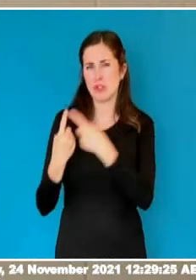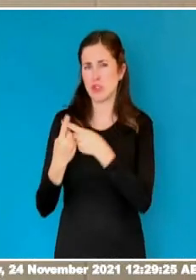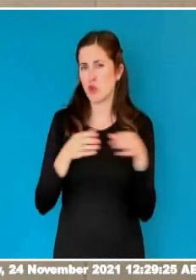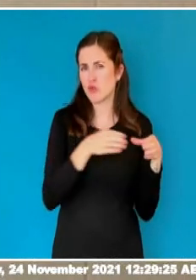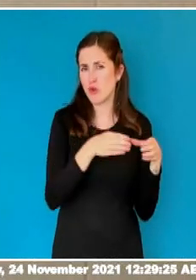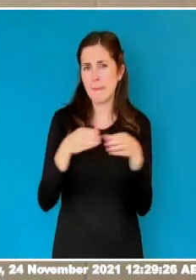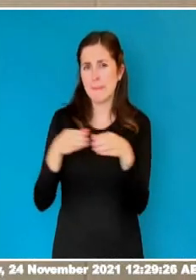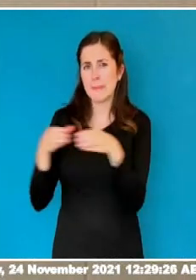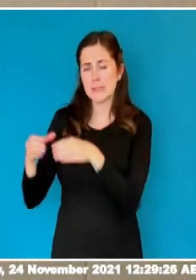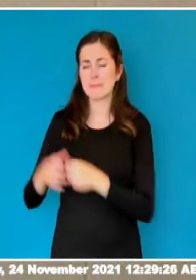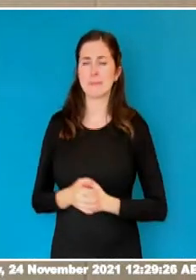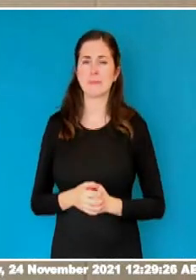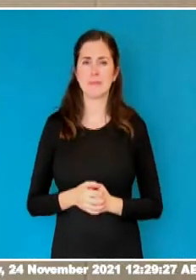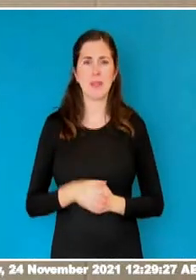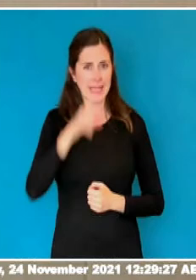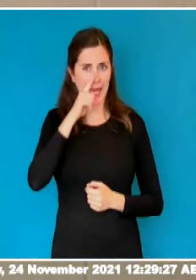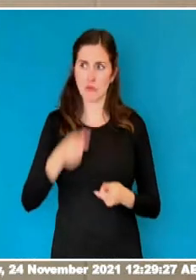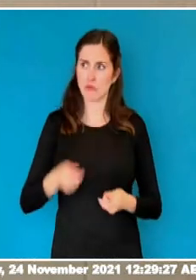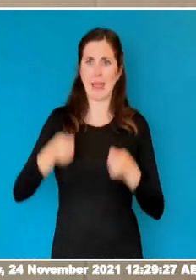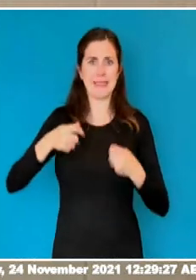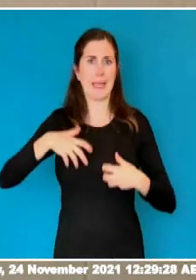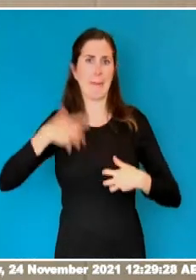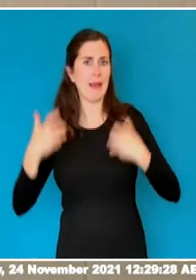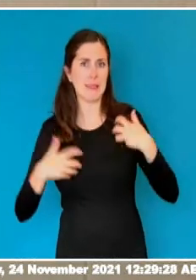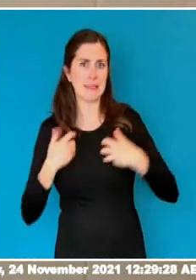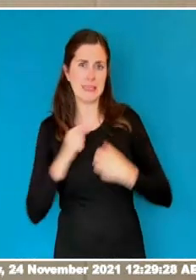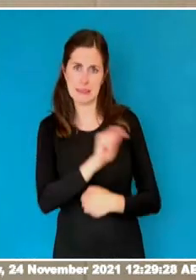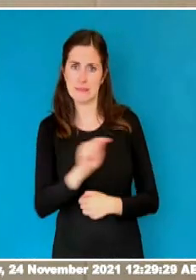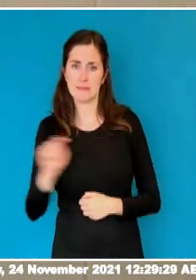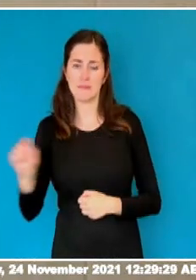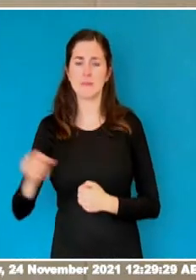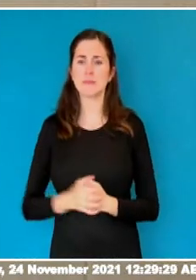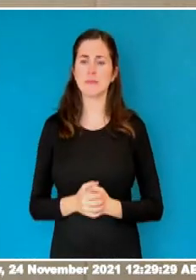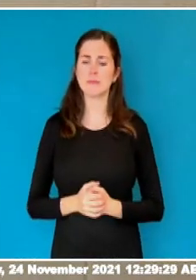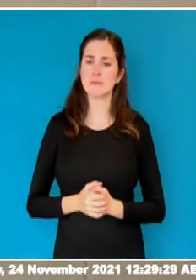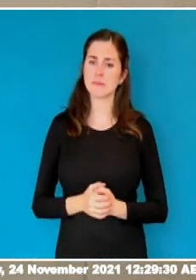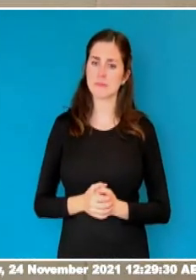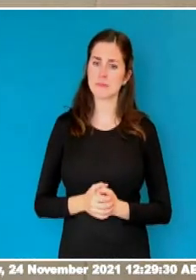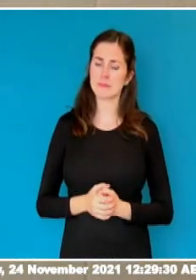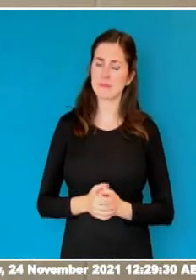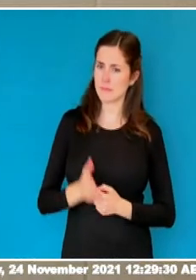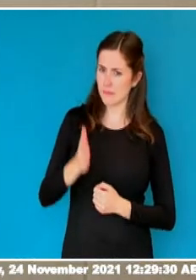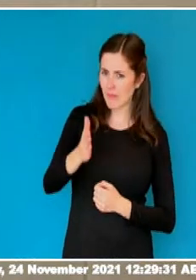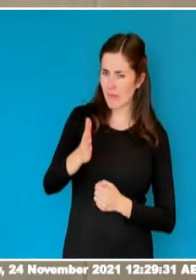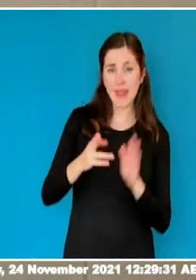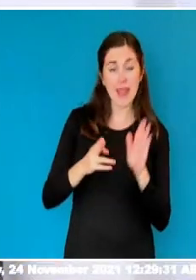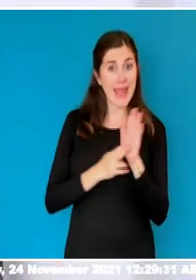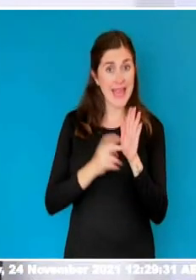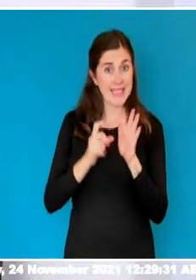Now, correct me if I'm wrong, but do you say you have a decentralised